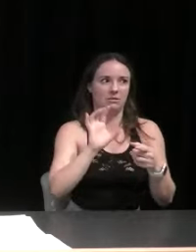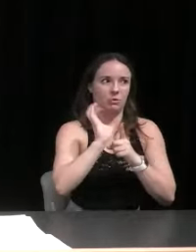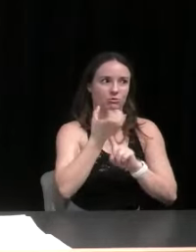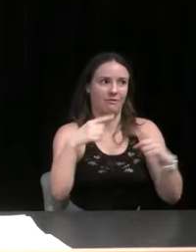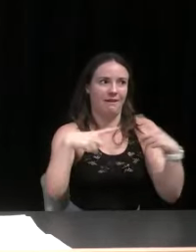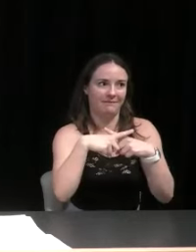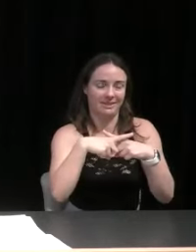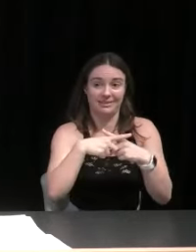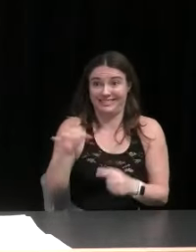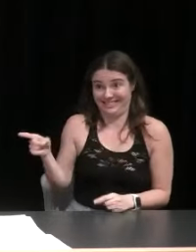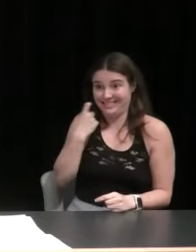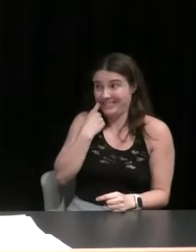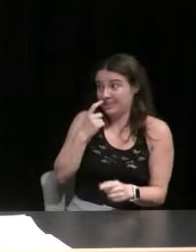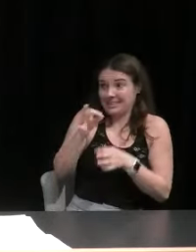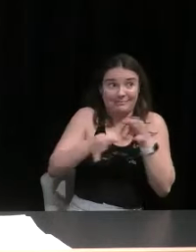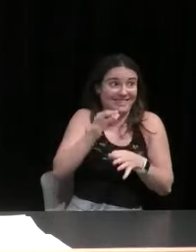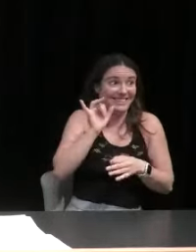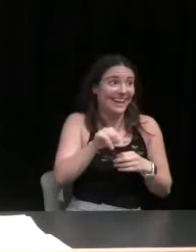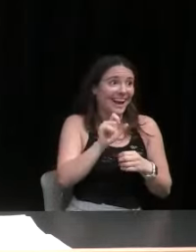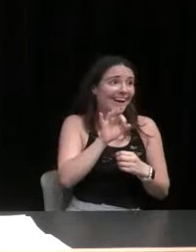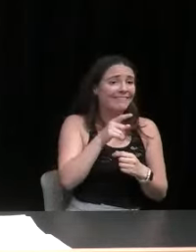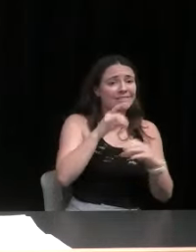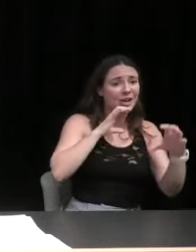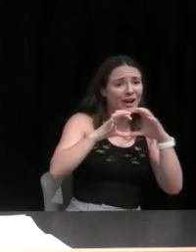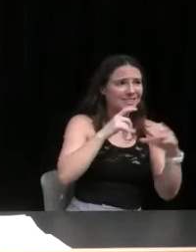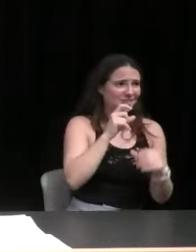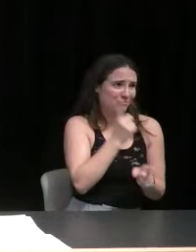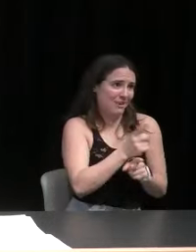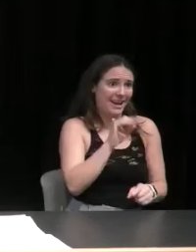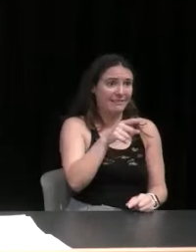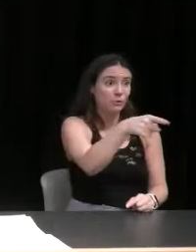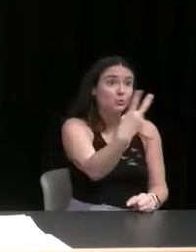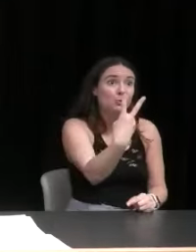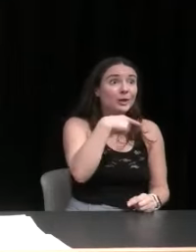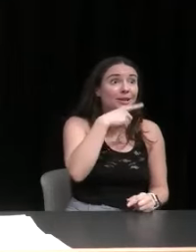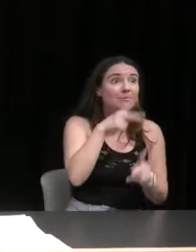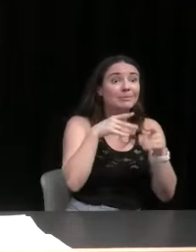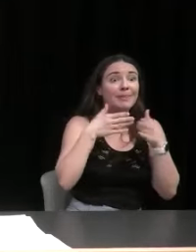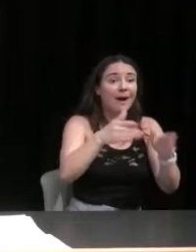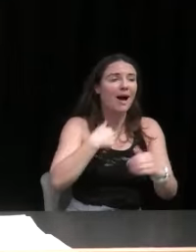the middle of a hearing conversation but it's more distracting to not just walk straight through so